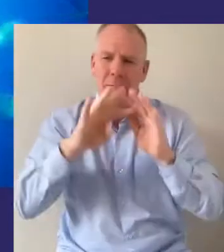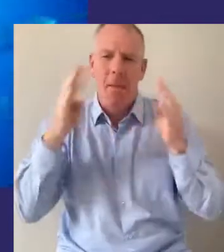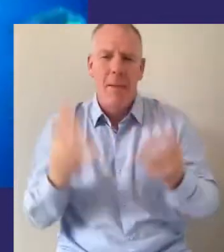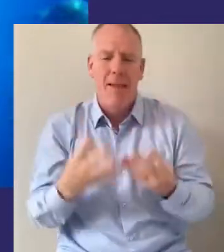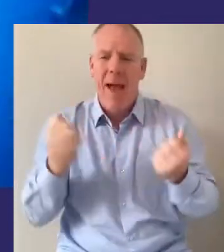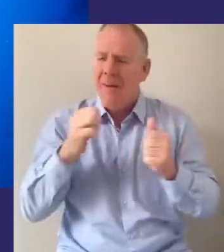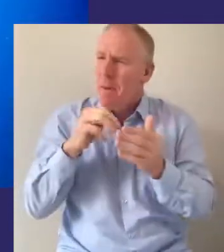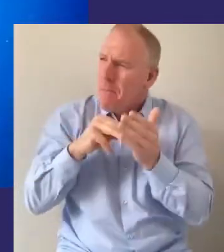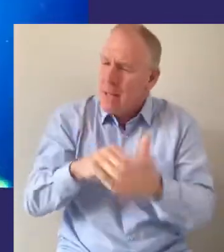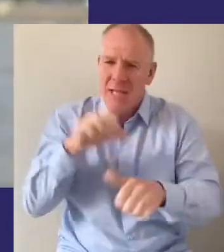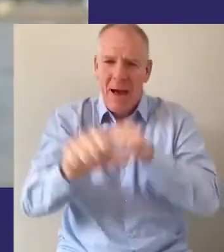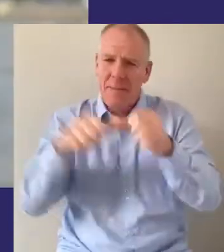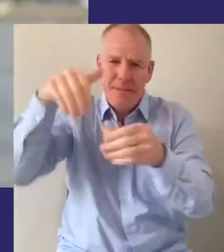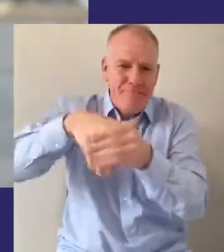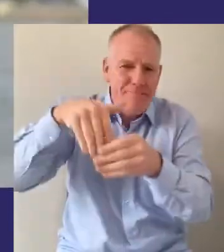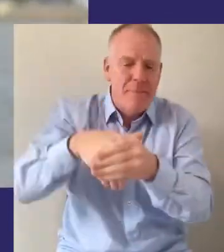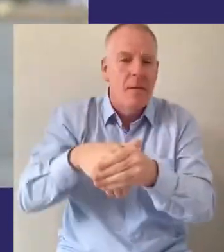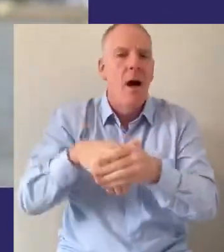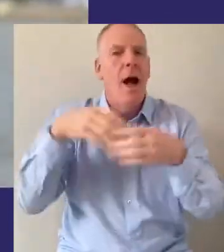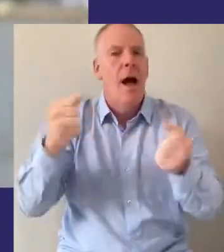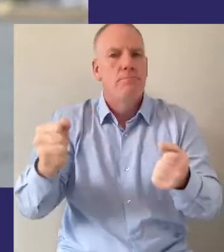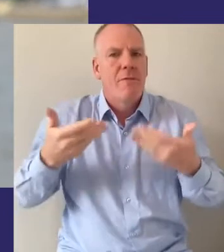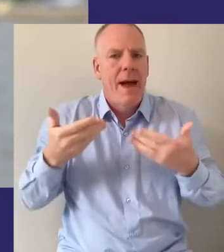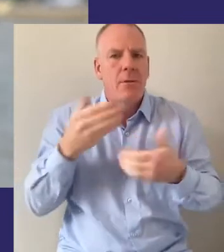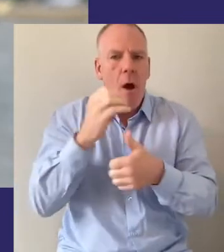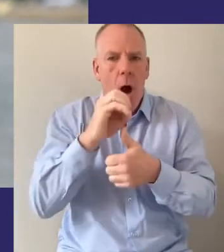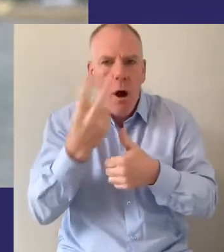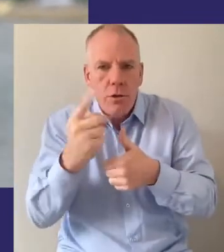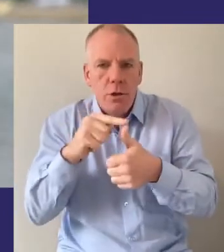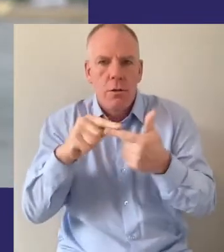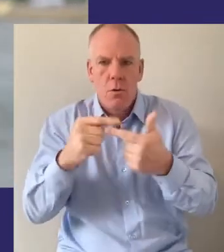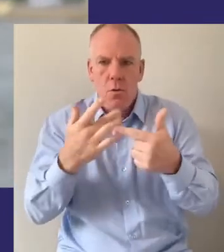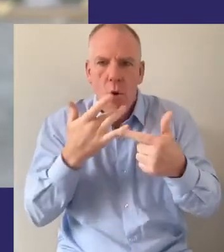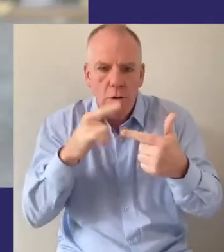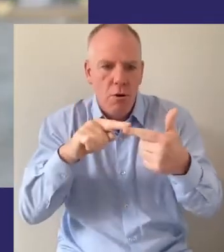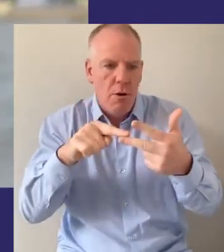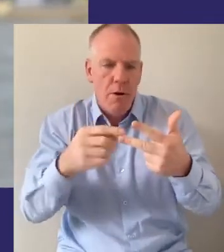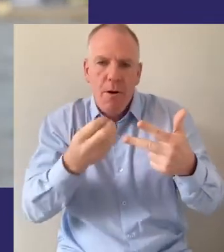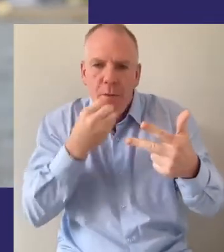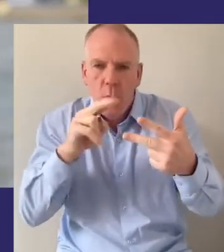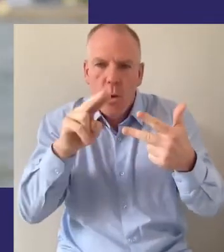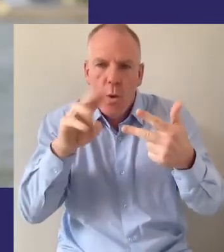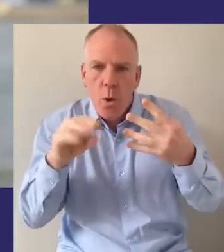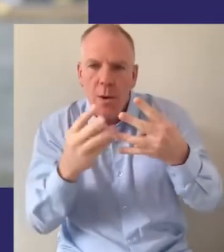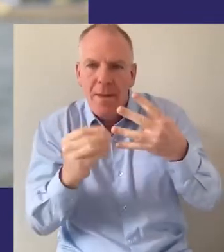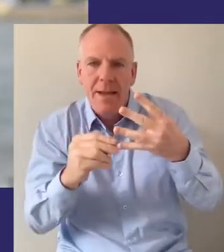that live within it. It provides us with oxygen, water, food, new materials, and medicines,